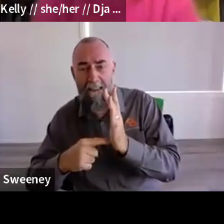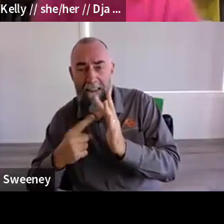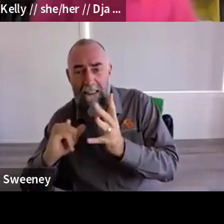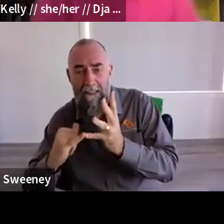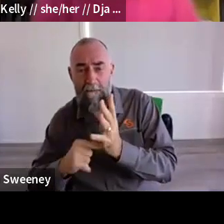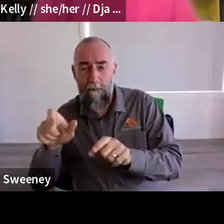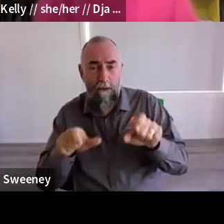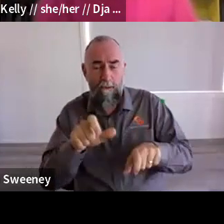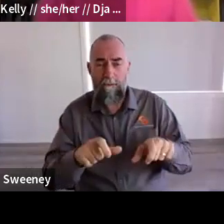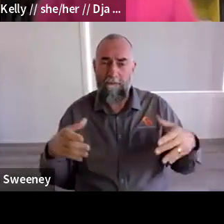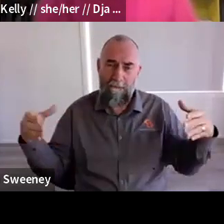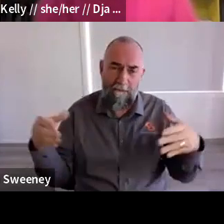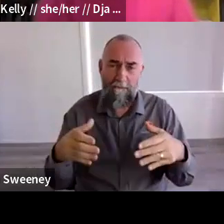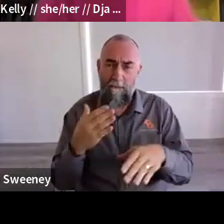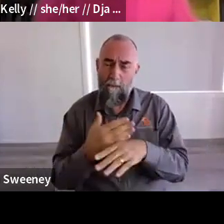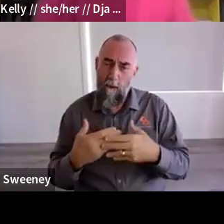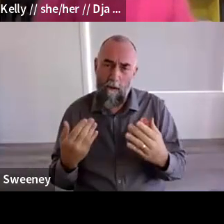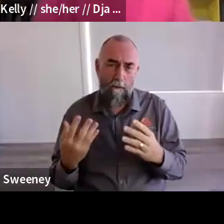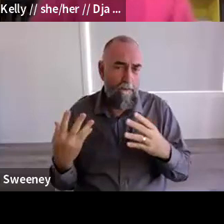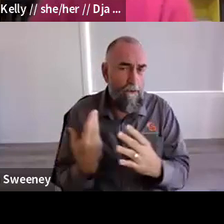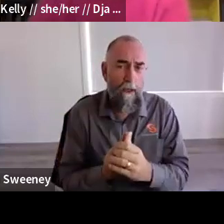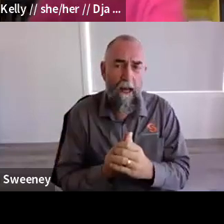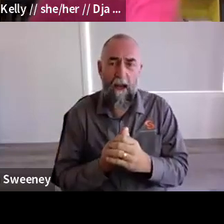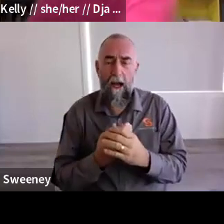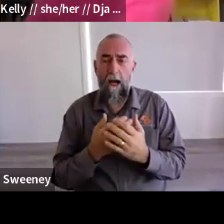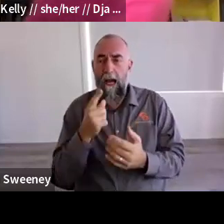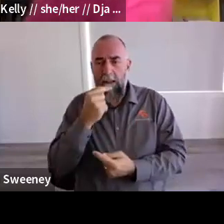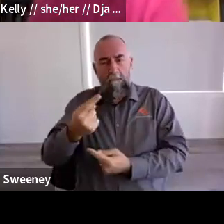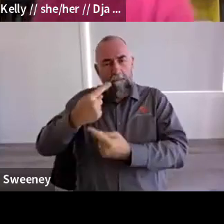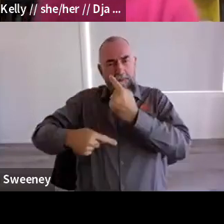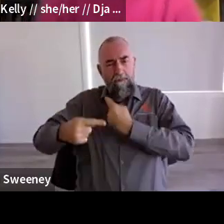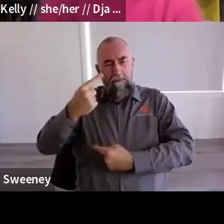so many First Nations communities and activists and artists, really calling